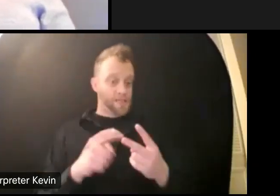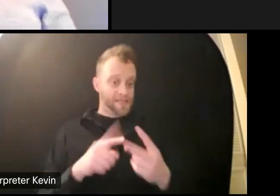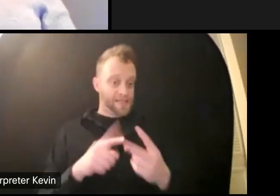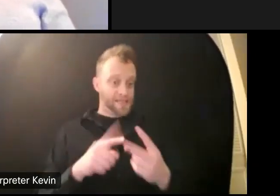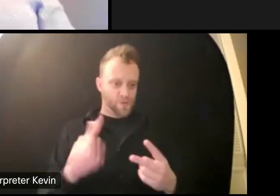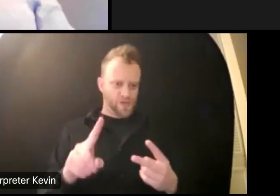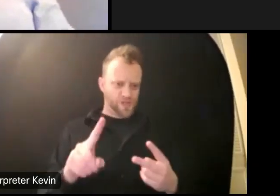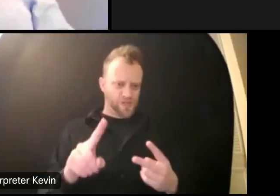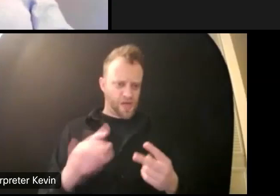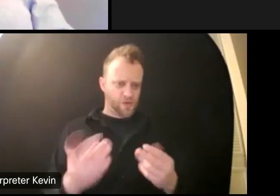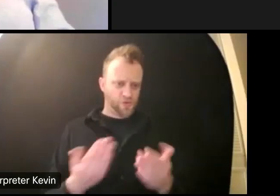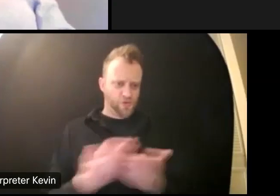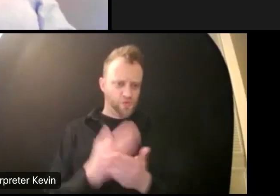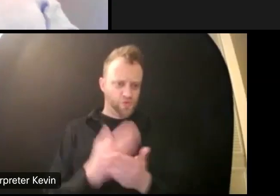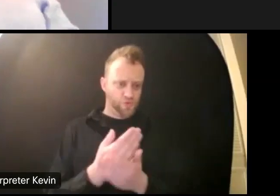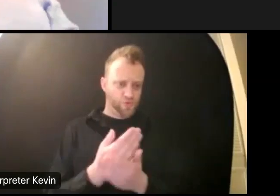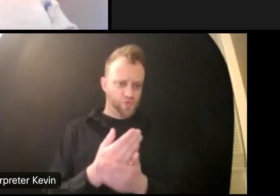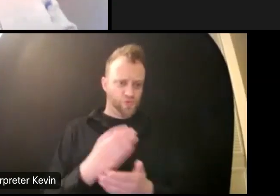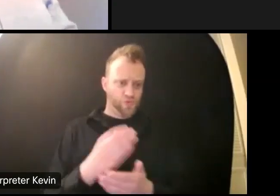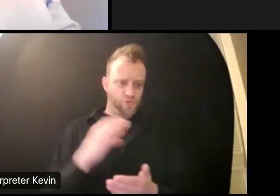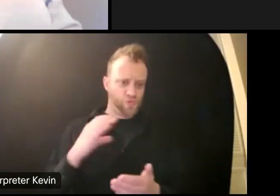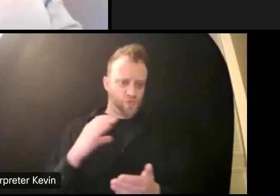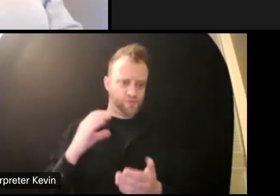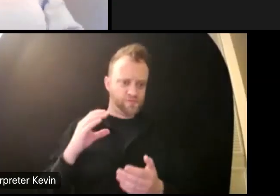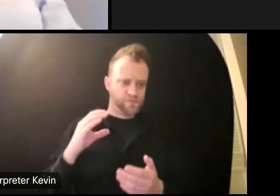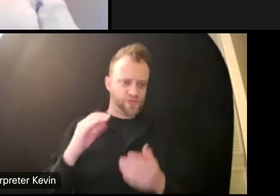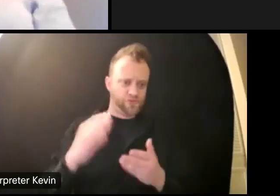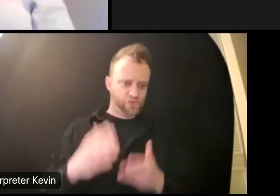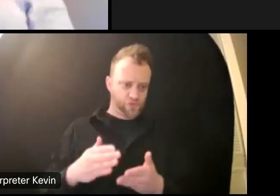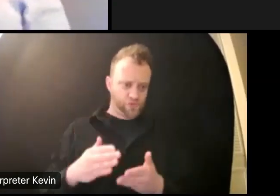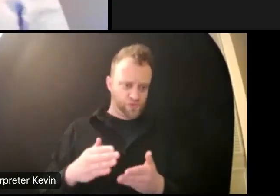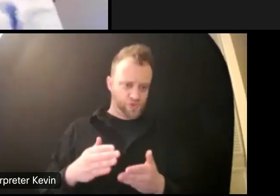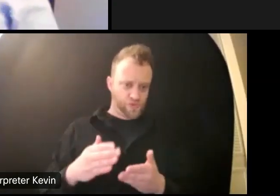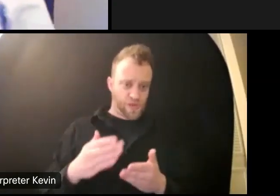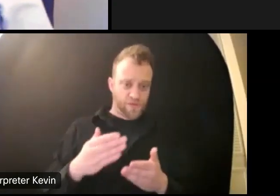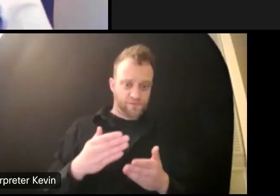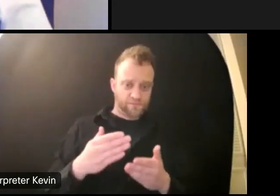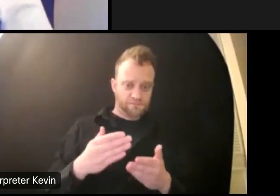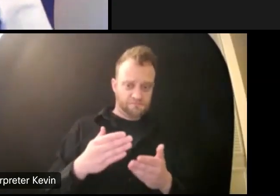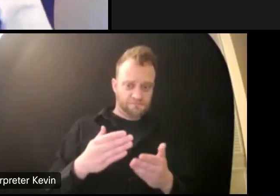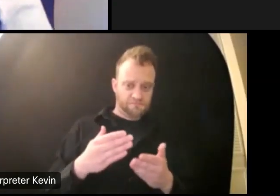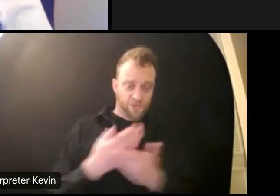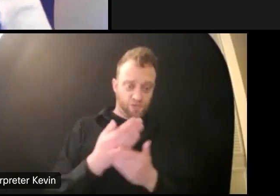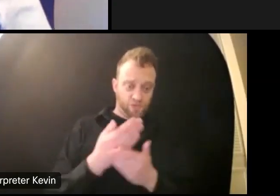we have brand new Commissions that did not exist previously, no current Commissioner has those ANC